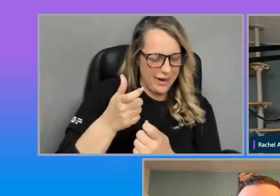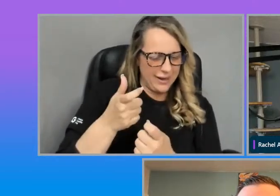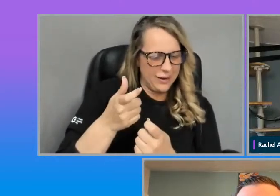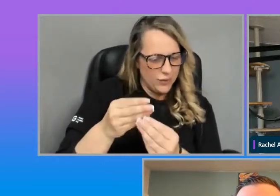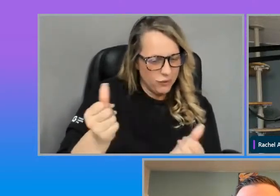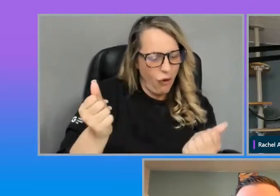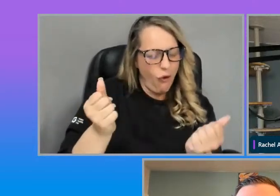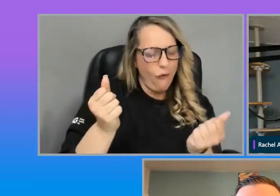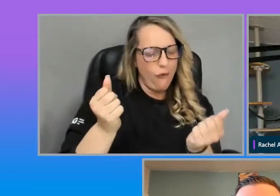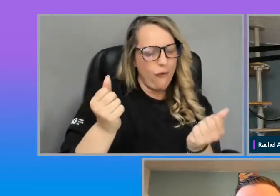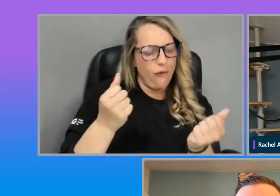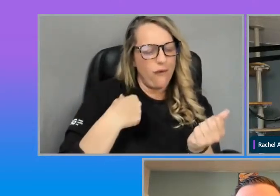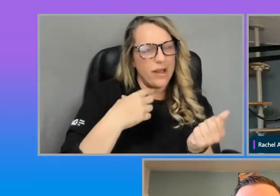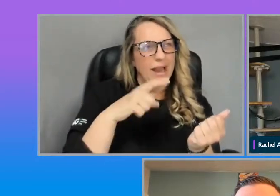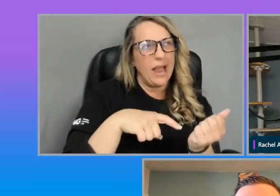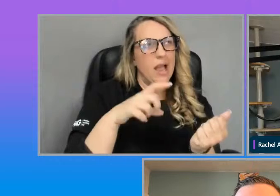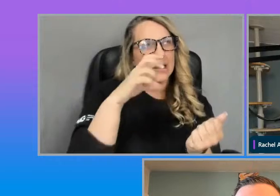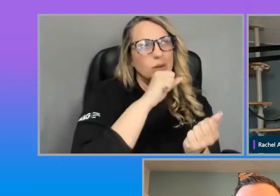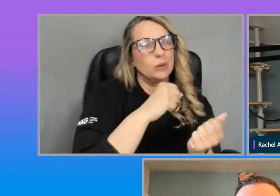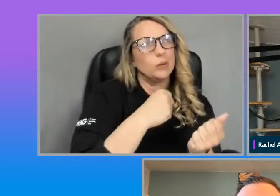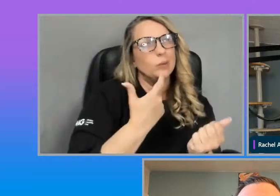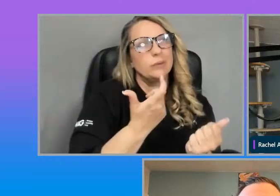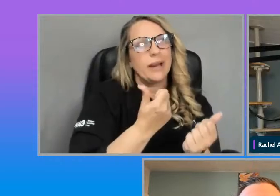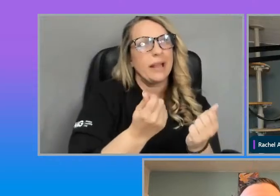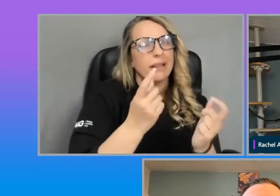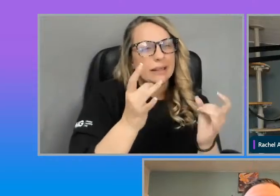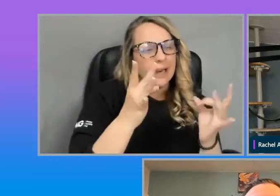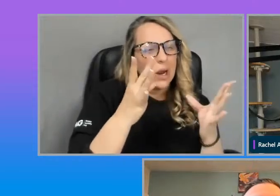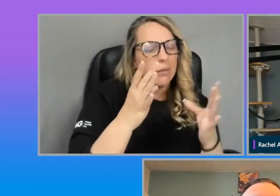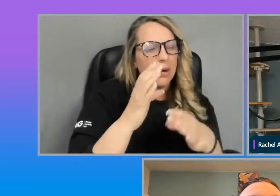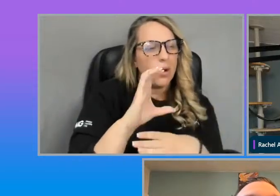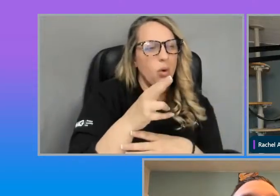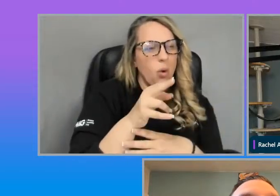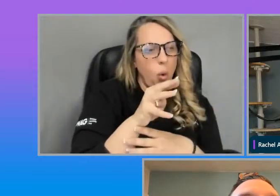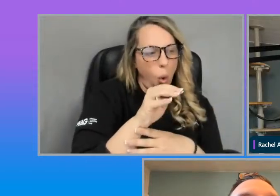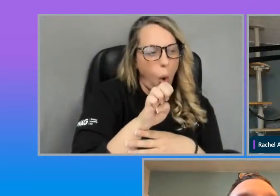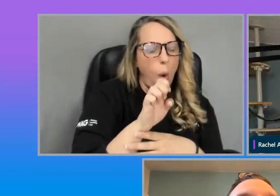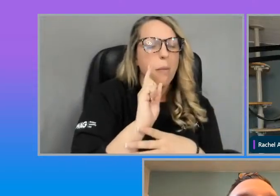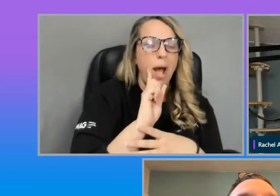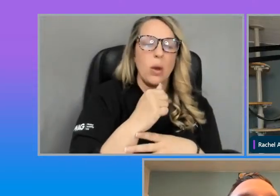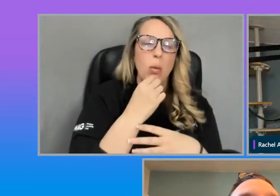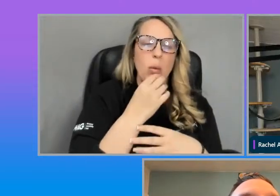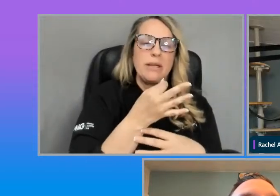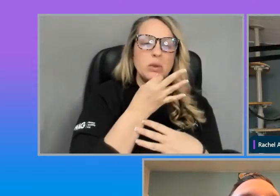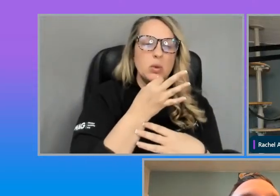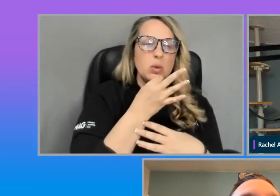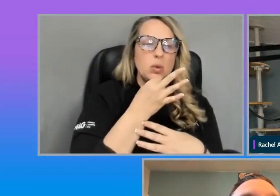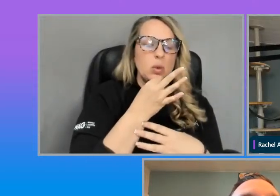we don't, you know, come up with anything terrible. We could have it in Chrome relatively soon.